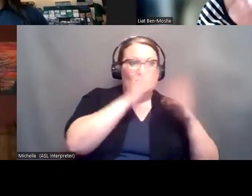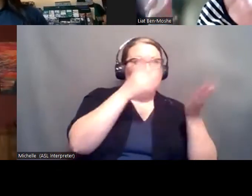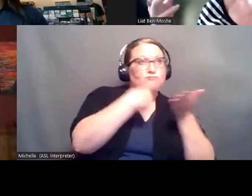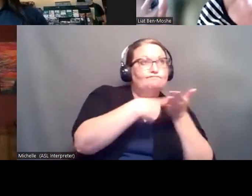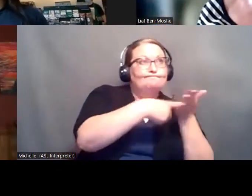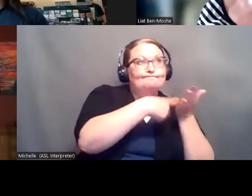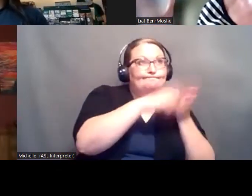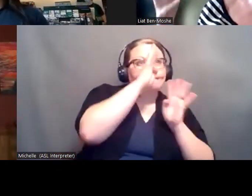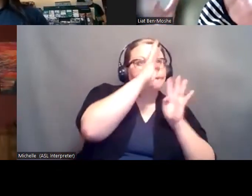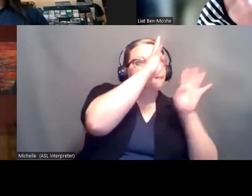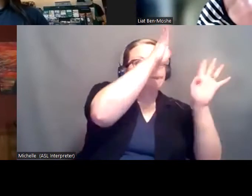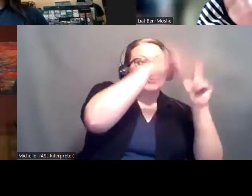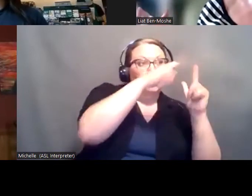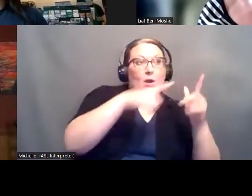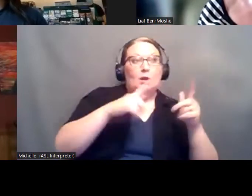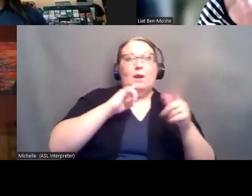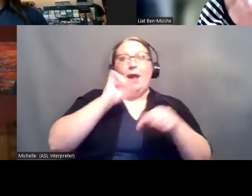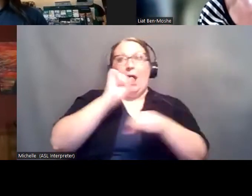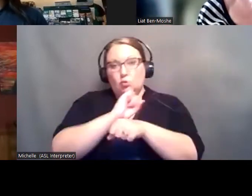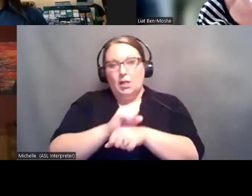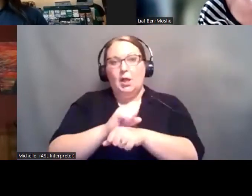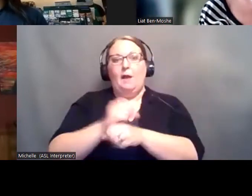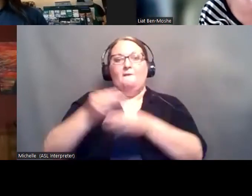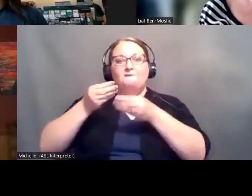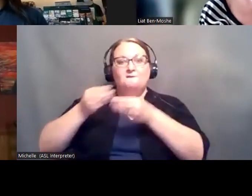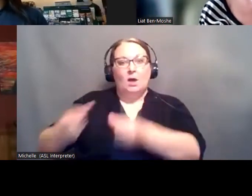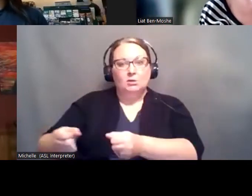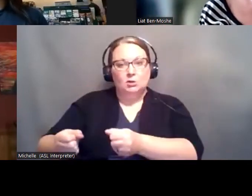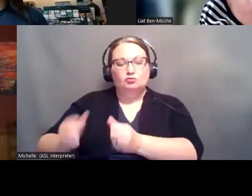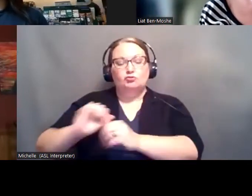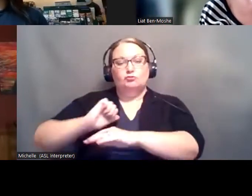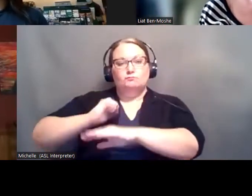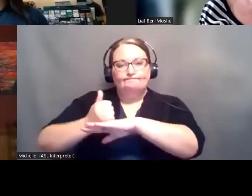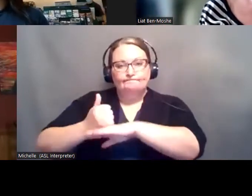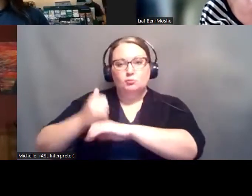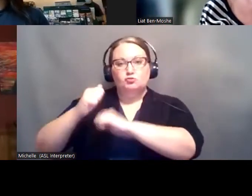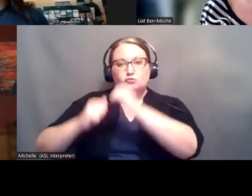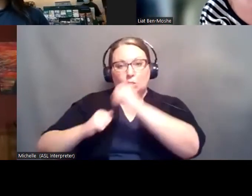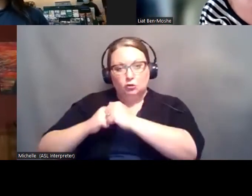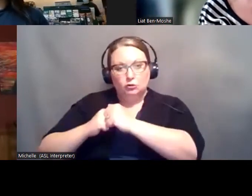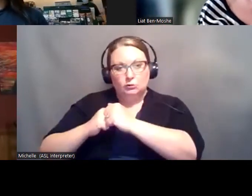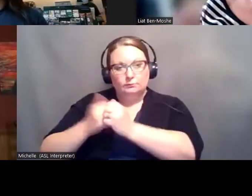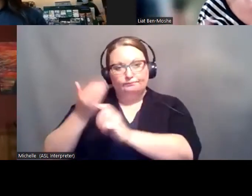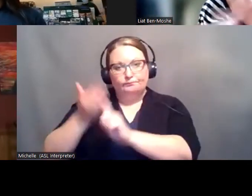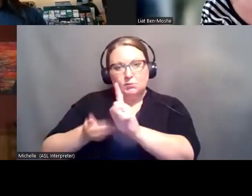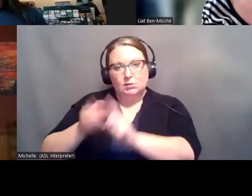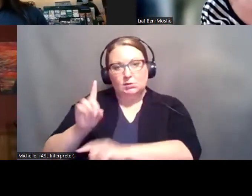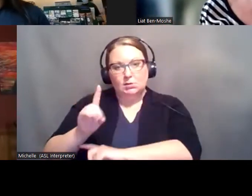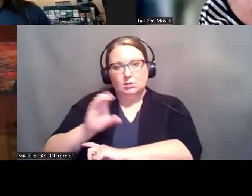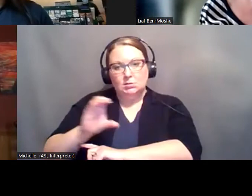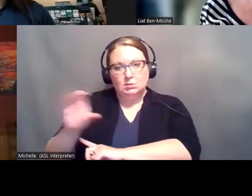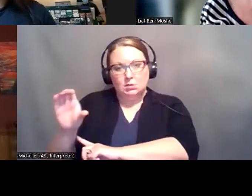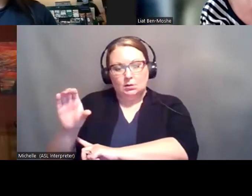you know, a physical funded structure that's the Disability Cultural Center. And just that part took,